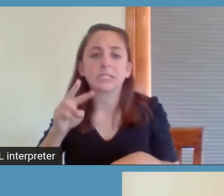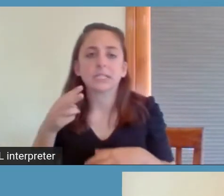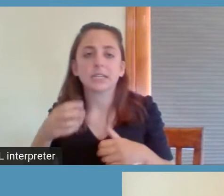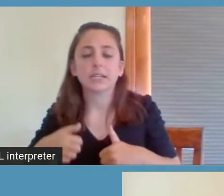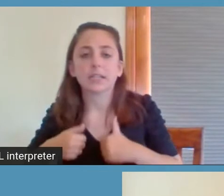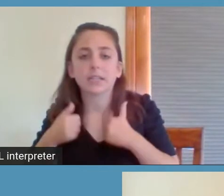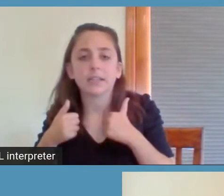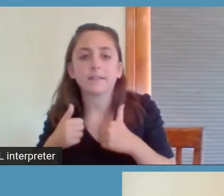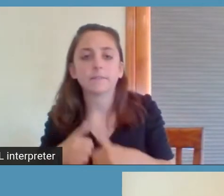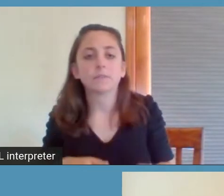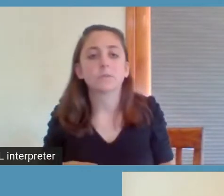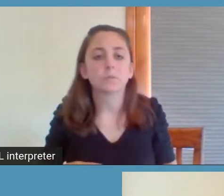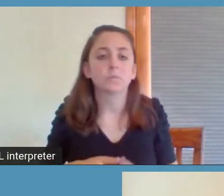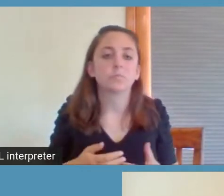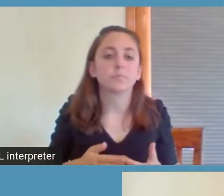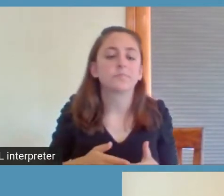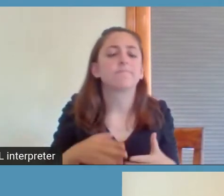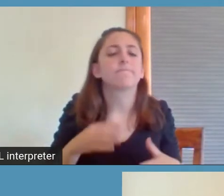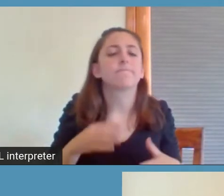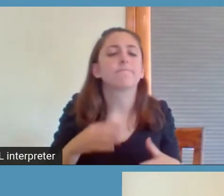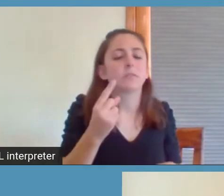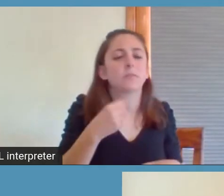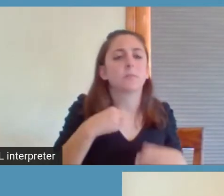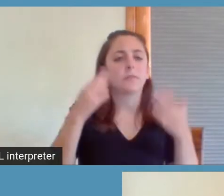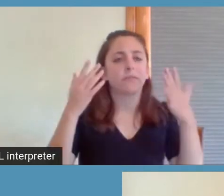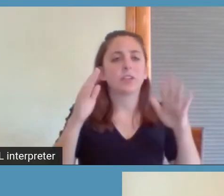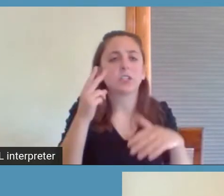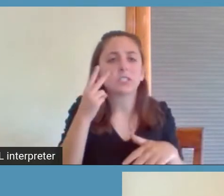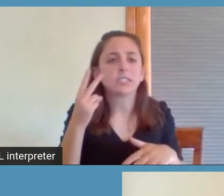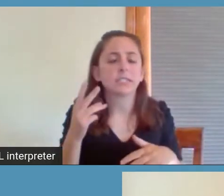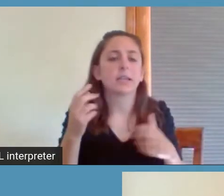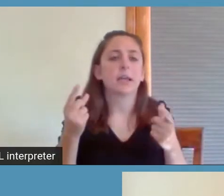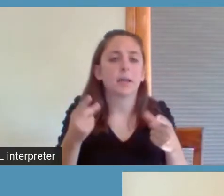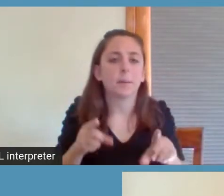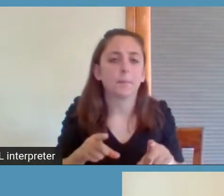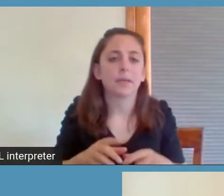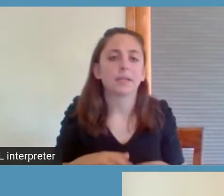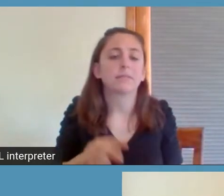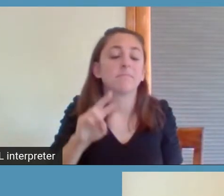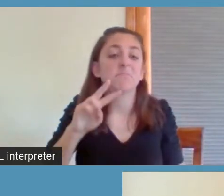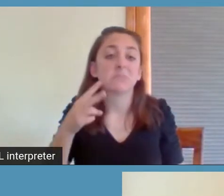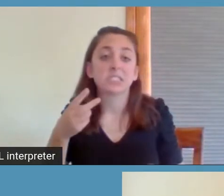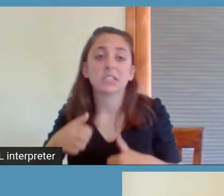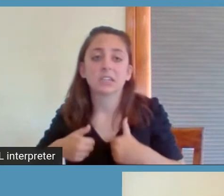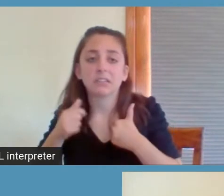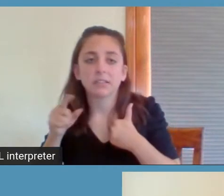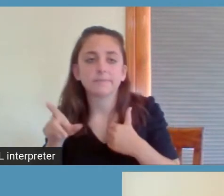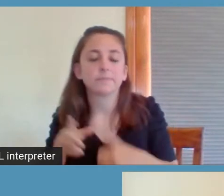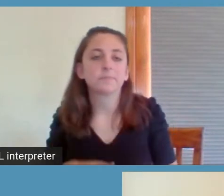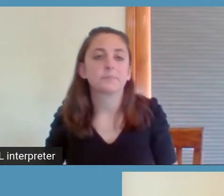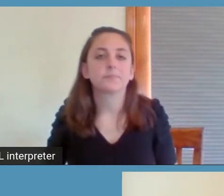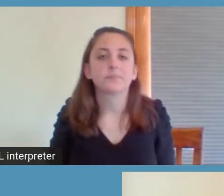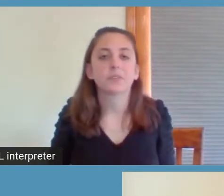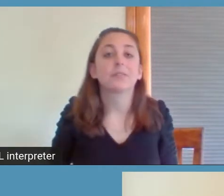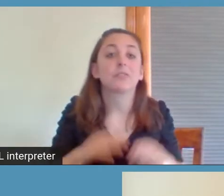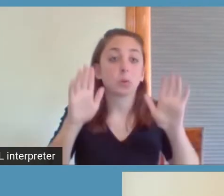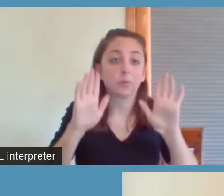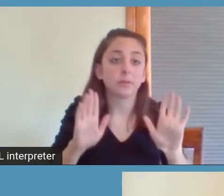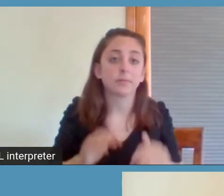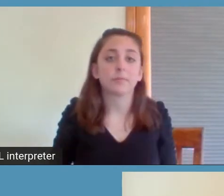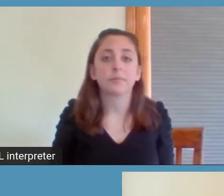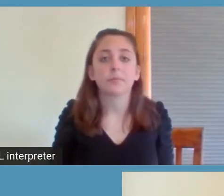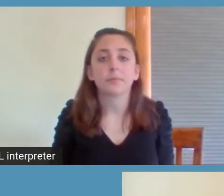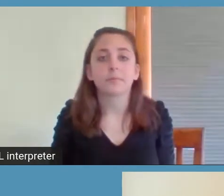that was something that i've seen um happen in on the second life space great um is there a is